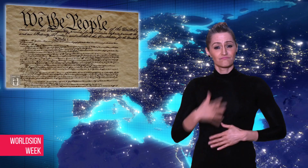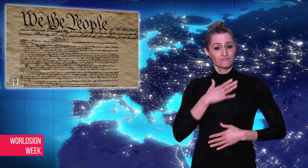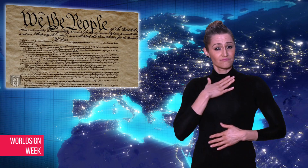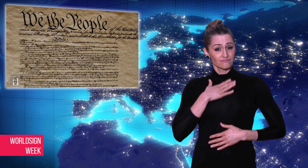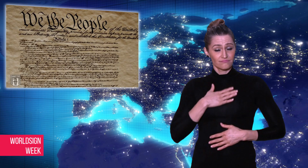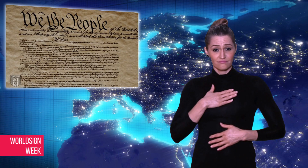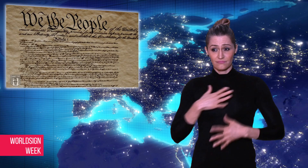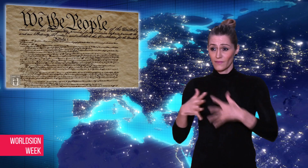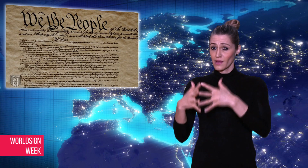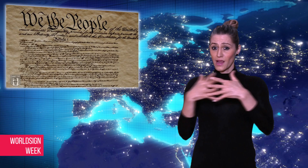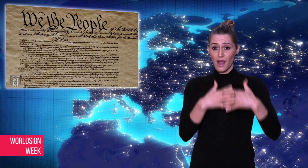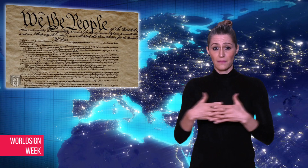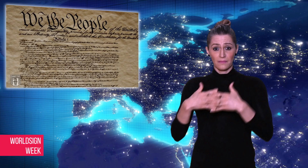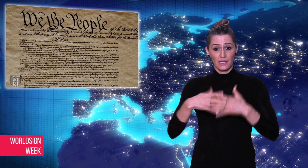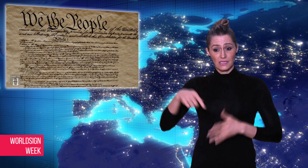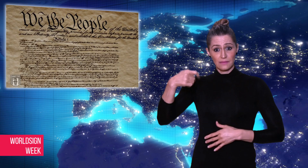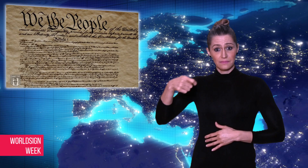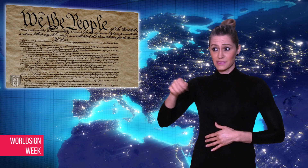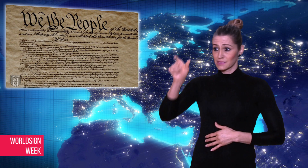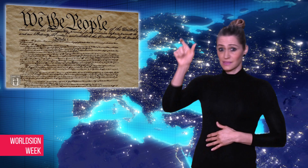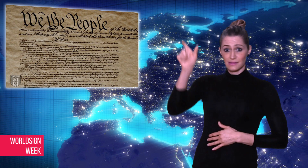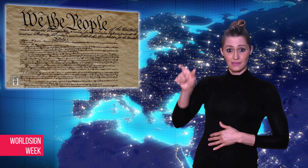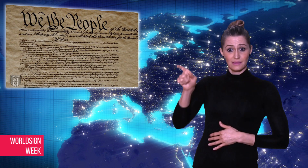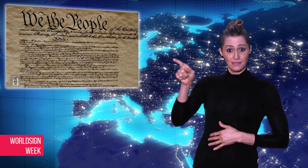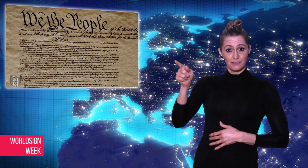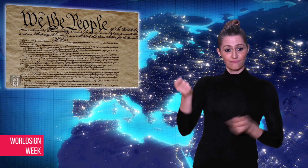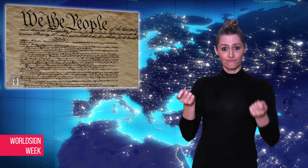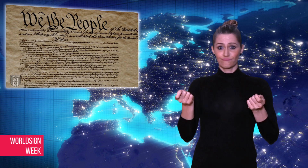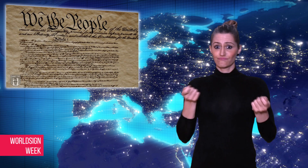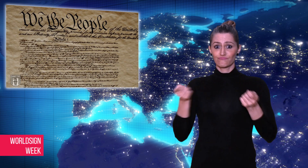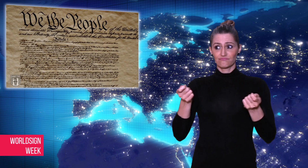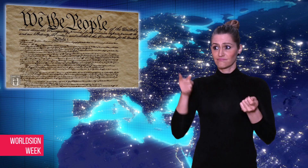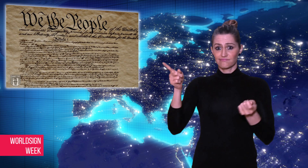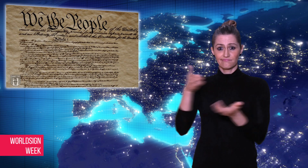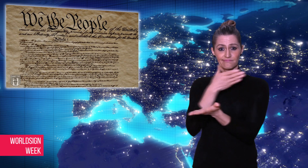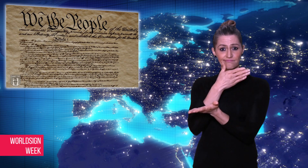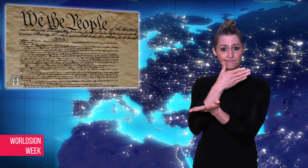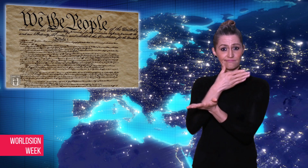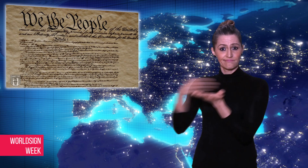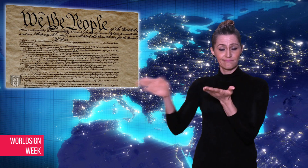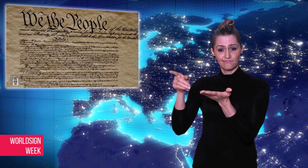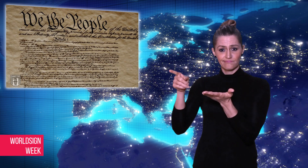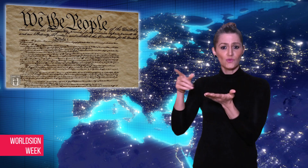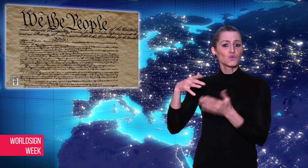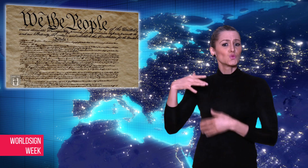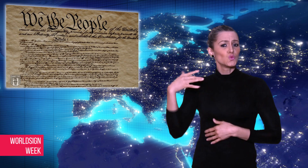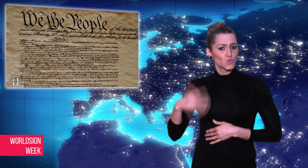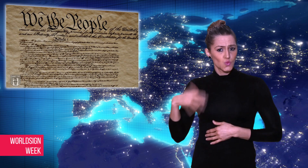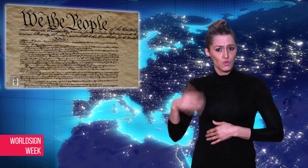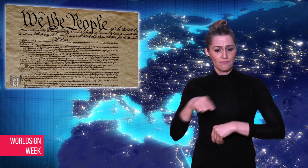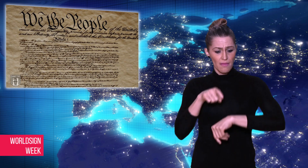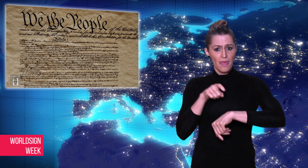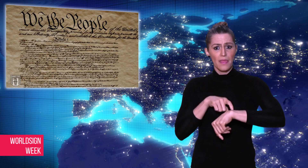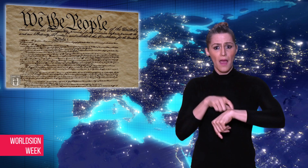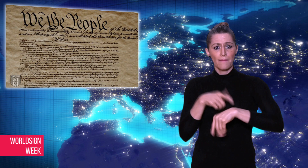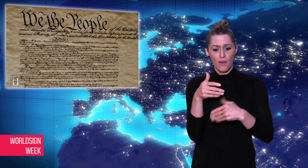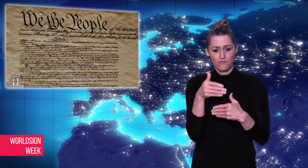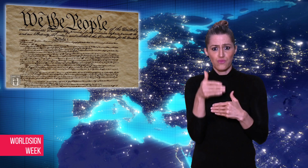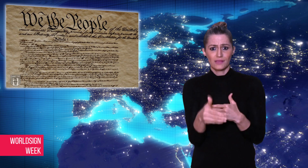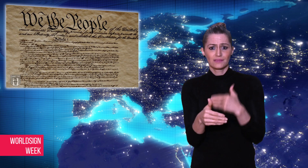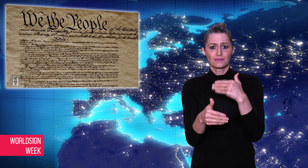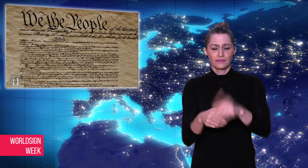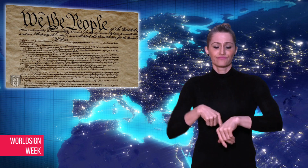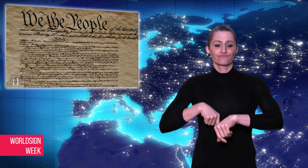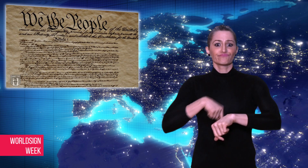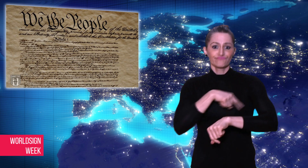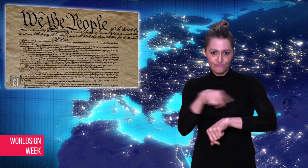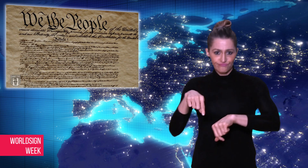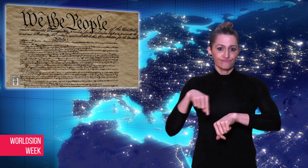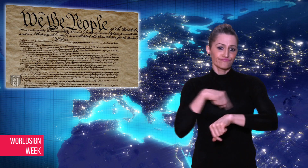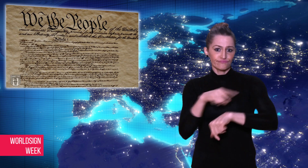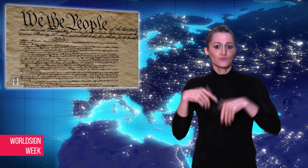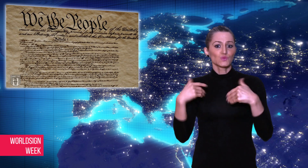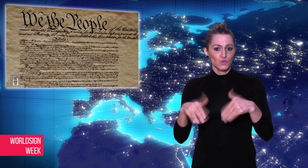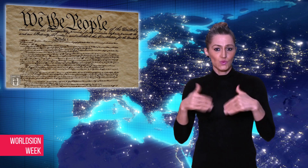Impeaching a US president is a lengthy process.